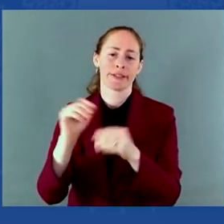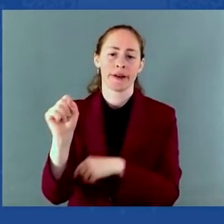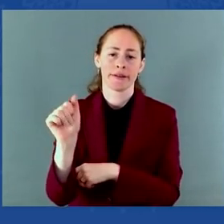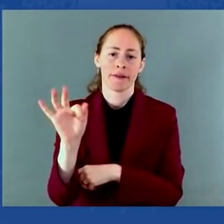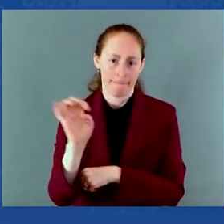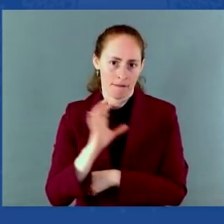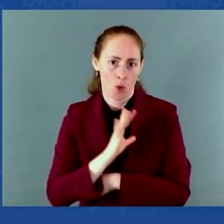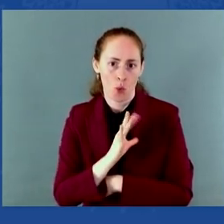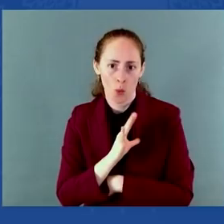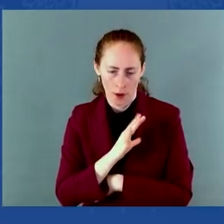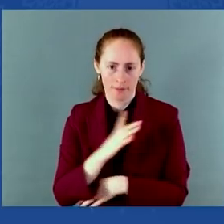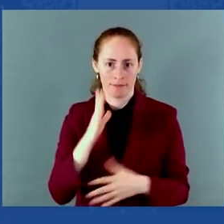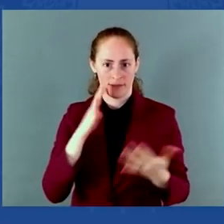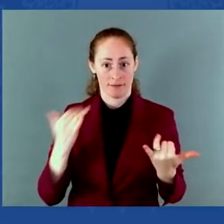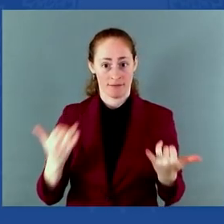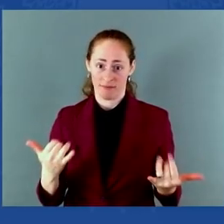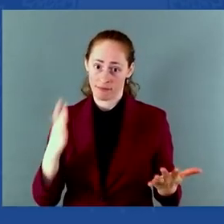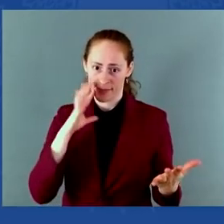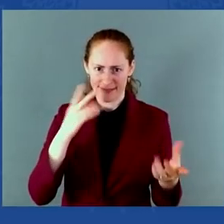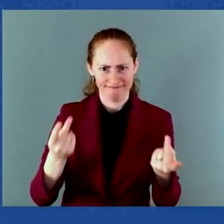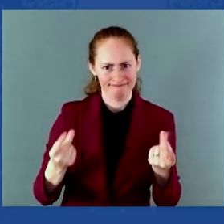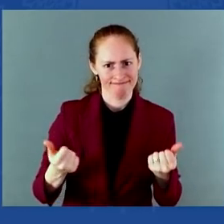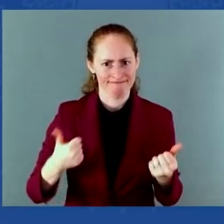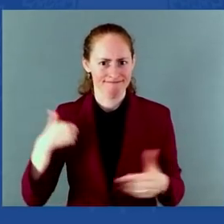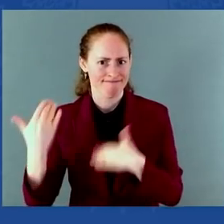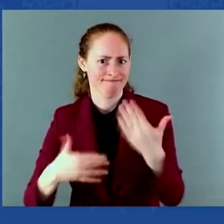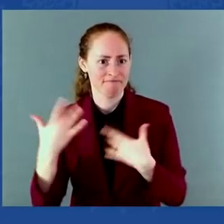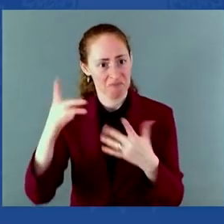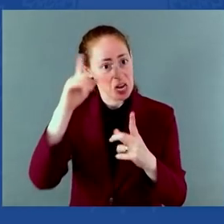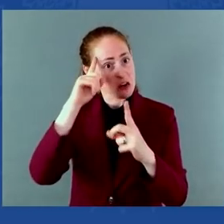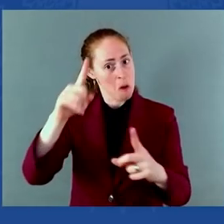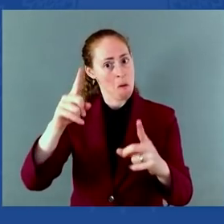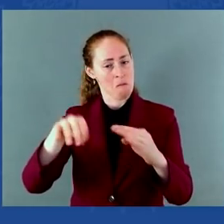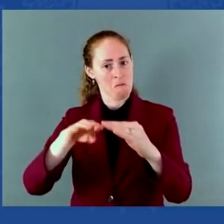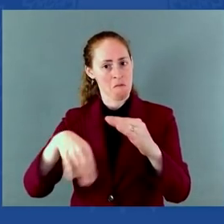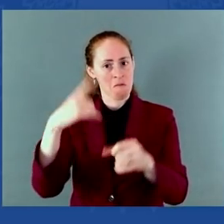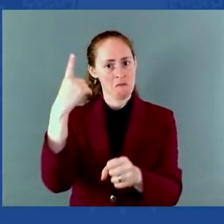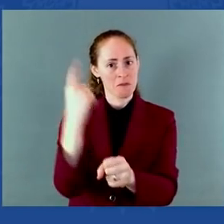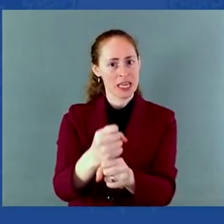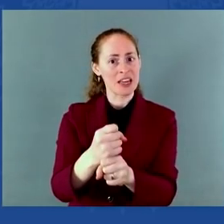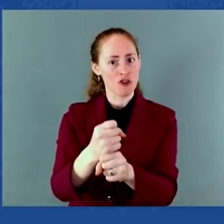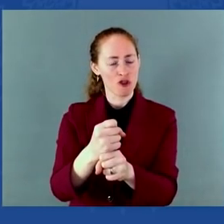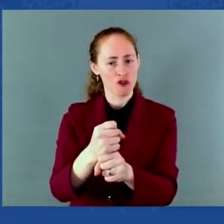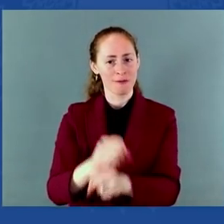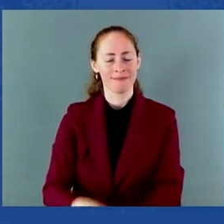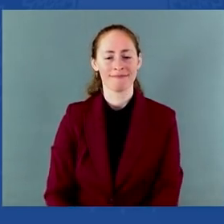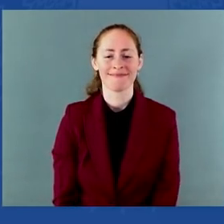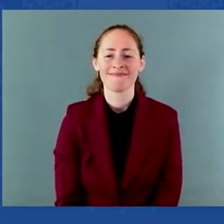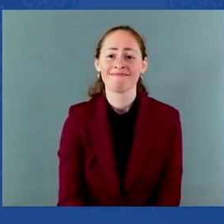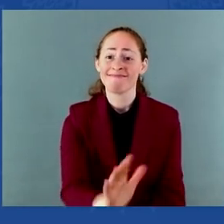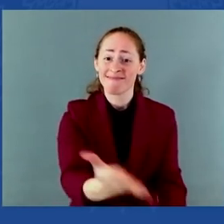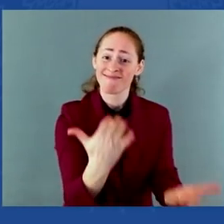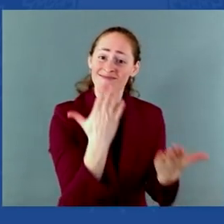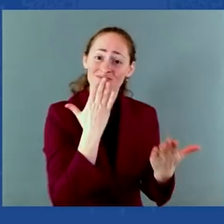to invest in other critical infrastructure needs. Thanks to this Congressional delegation, this law also represents the most significant investment